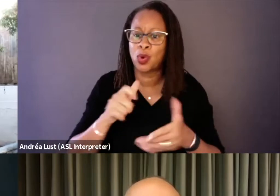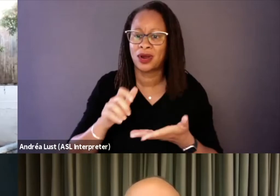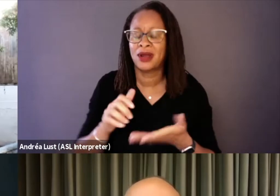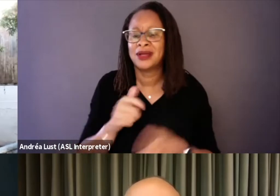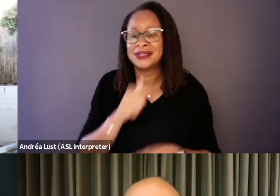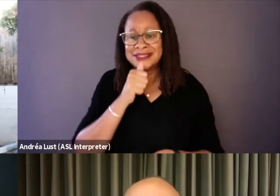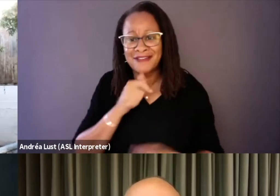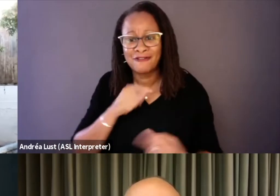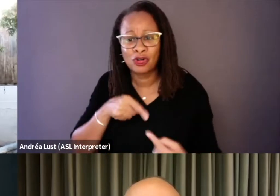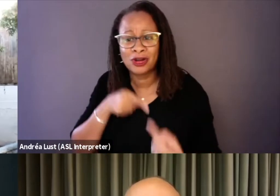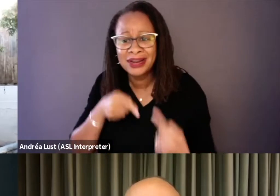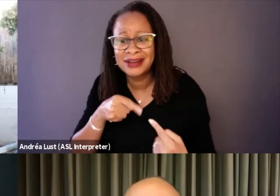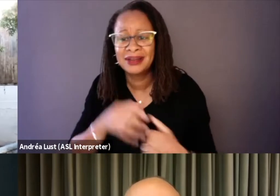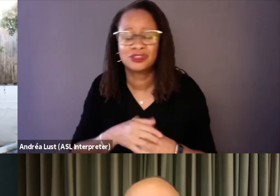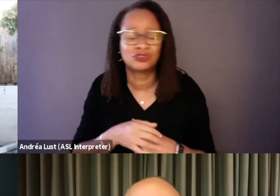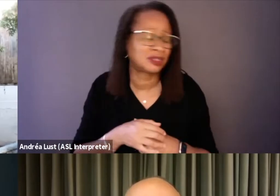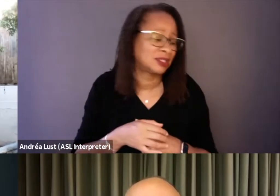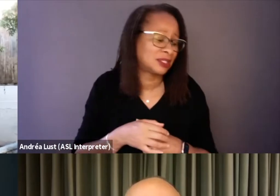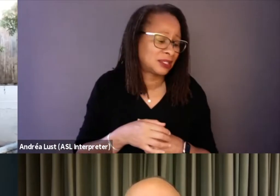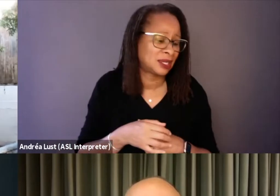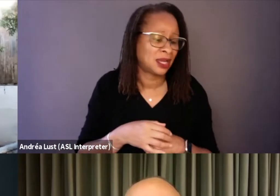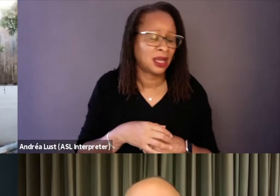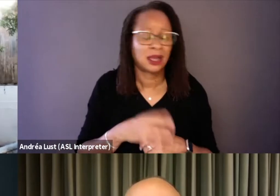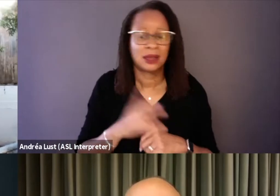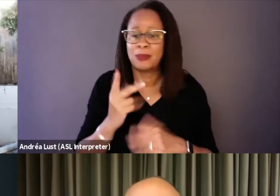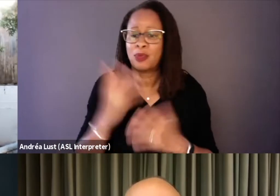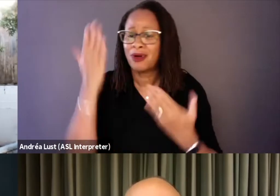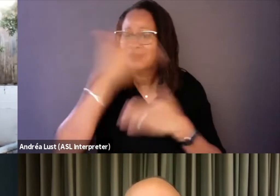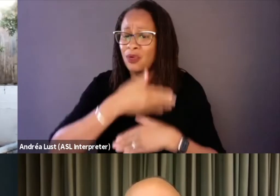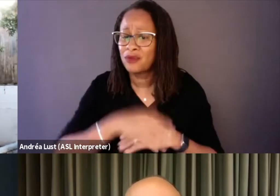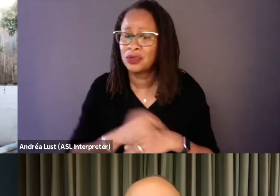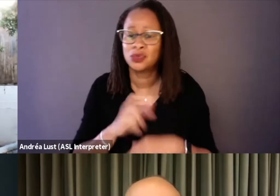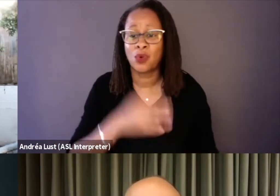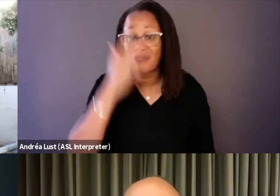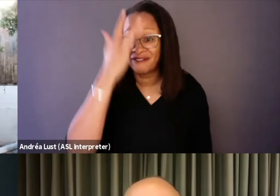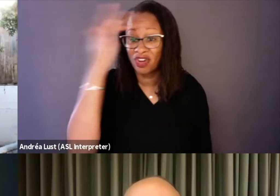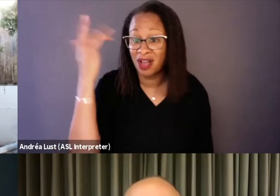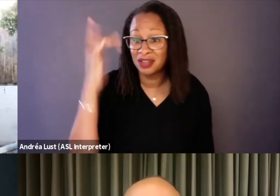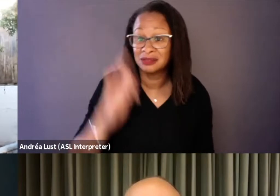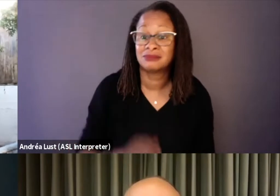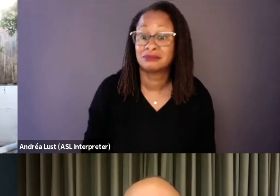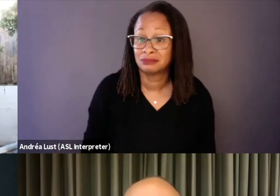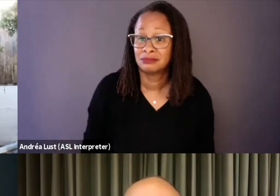people who were overlooked or forgotten. And I wonder where that comes from.